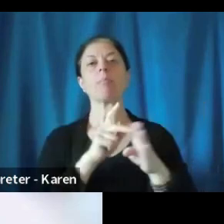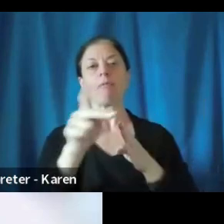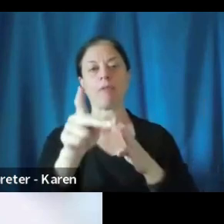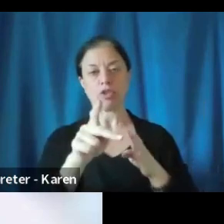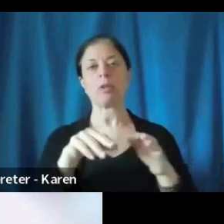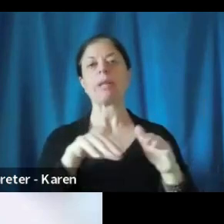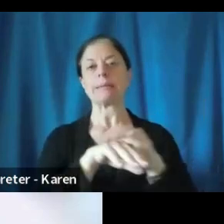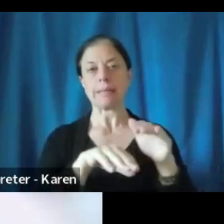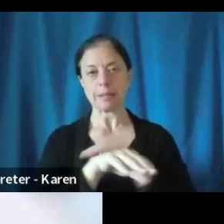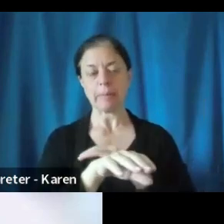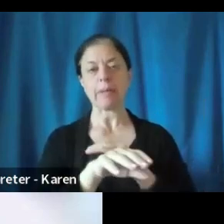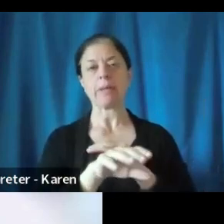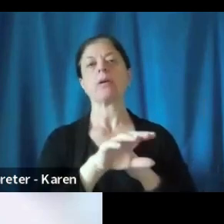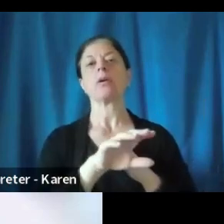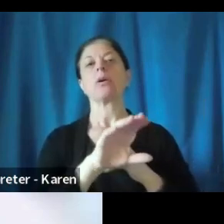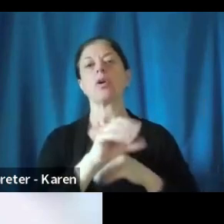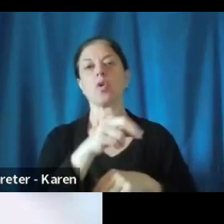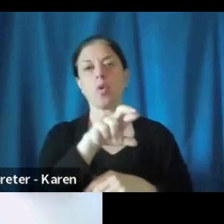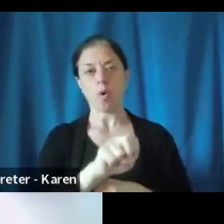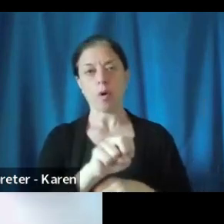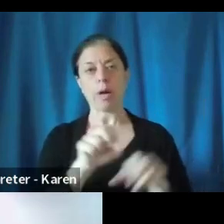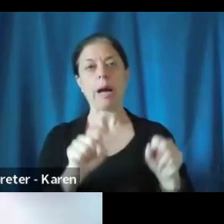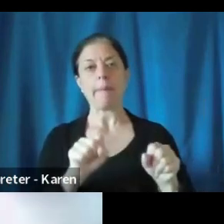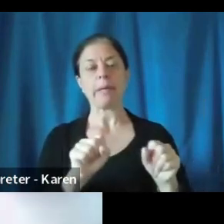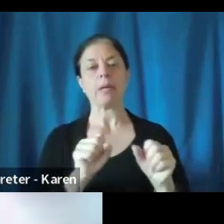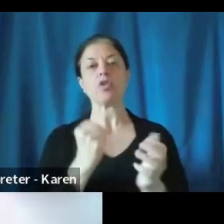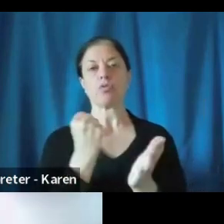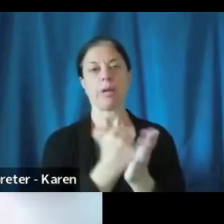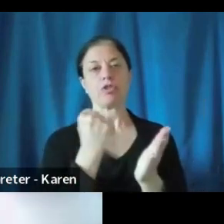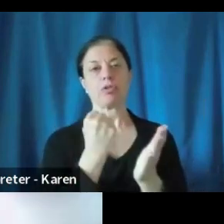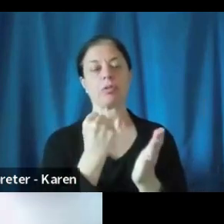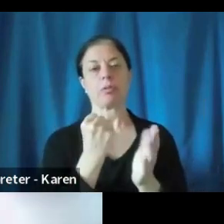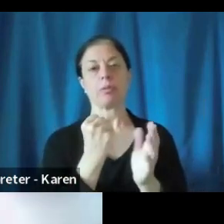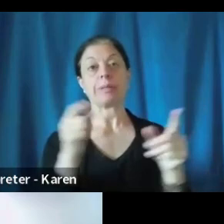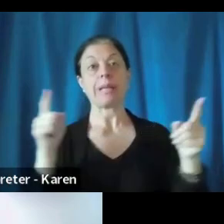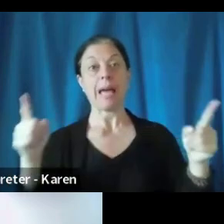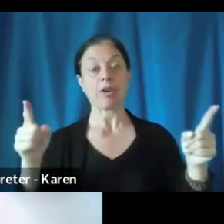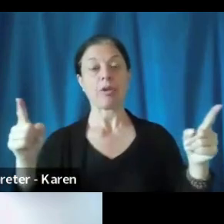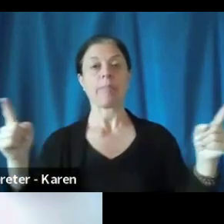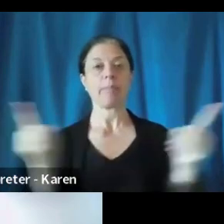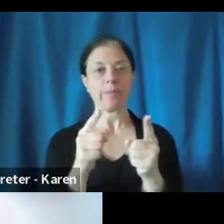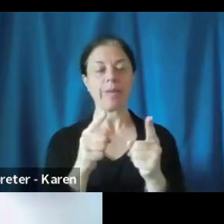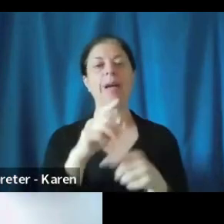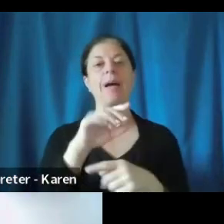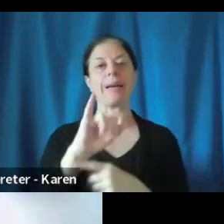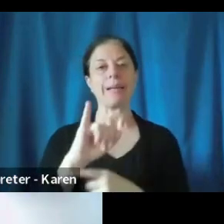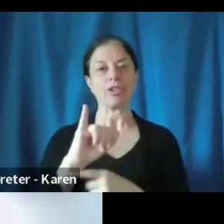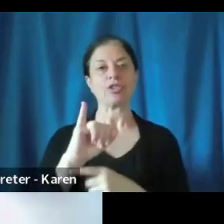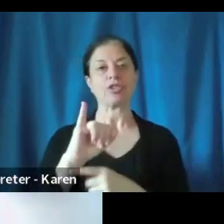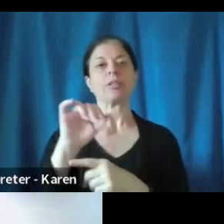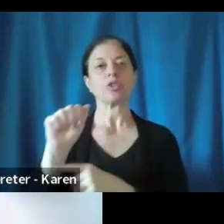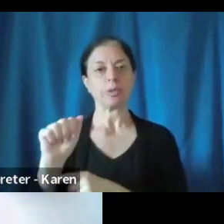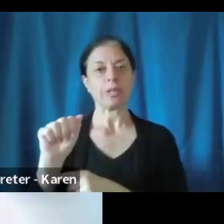five of those members have their IAAP certified professional in accessibility